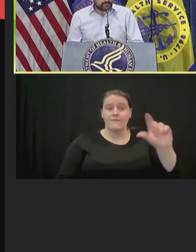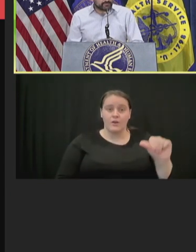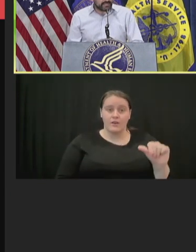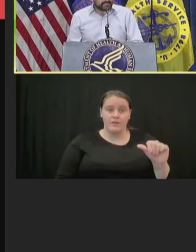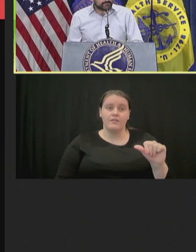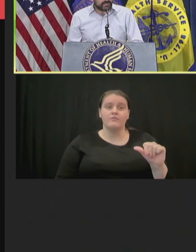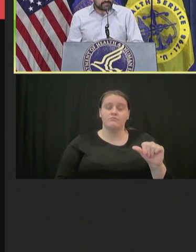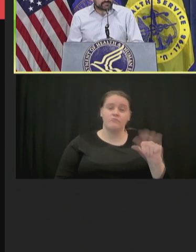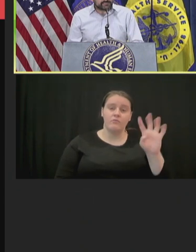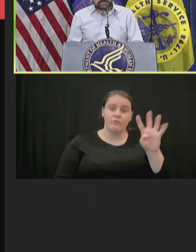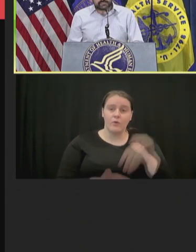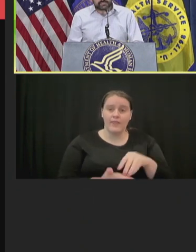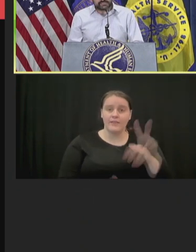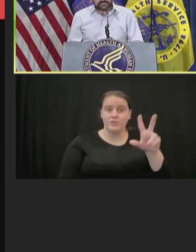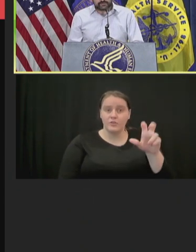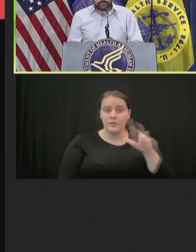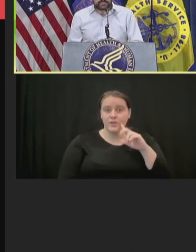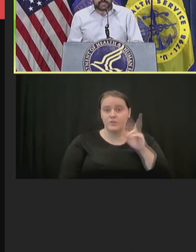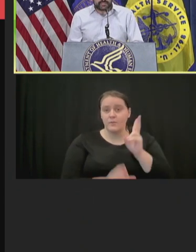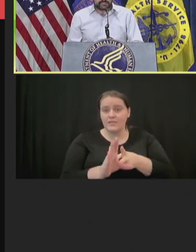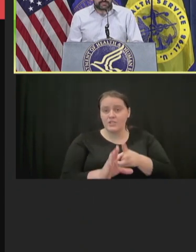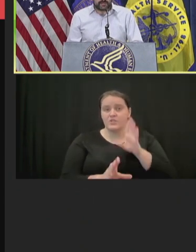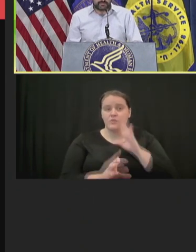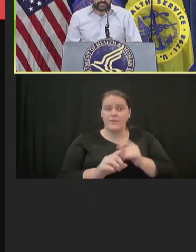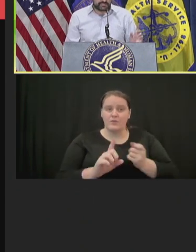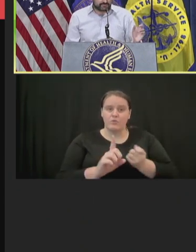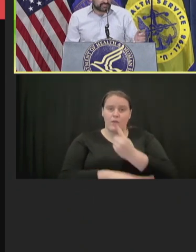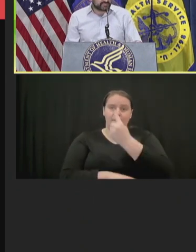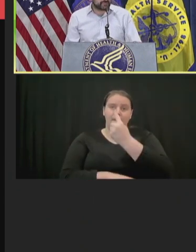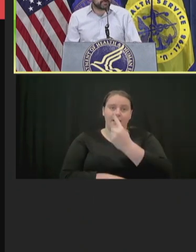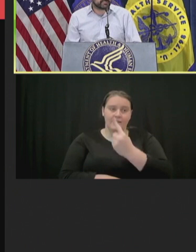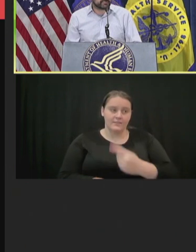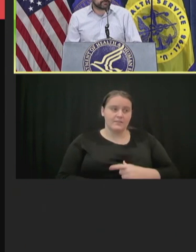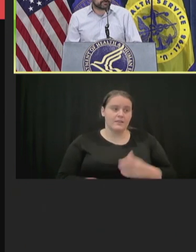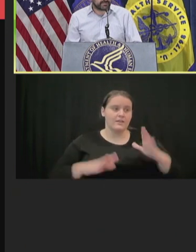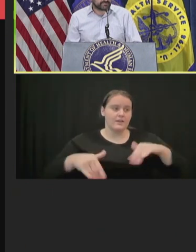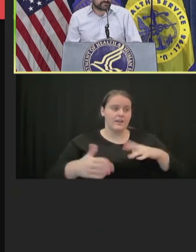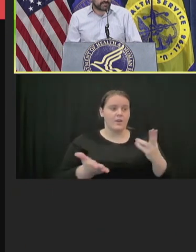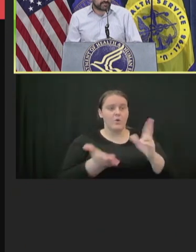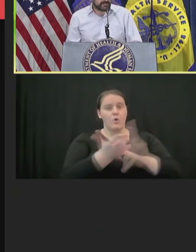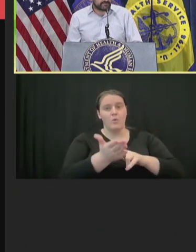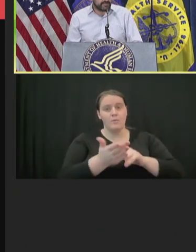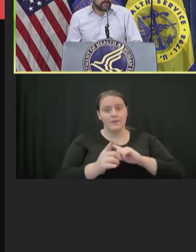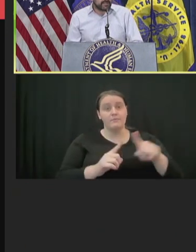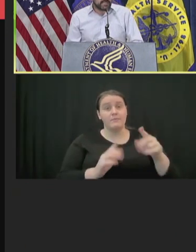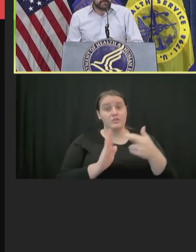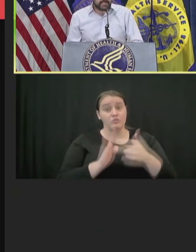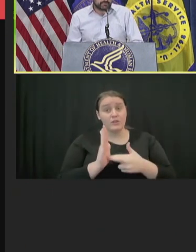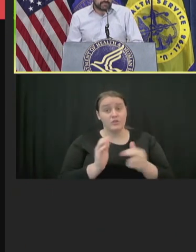randomized. The study hasn't opened yet, but it is registered with clinicaltrials.gov. In many ways,